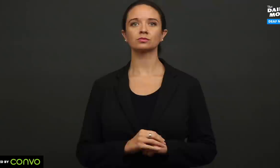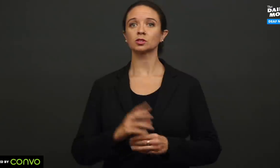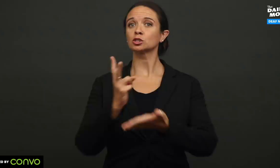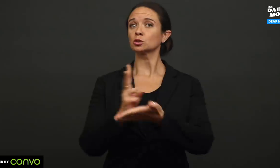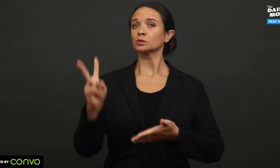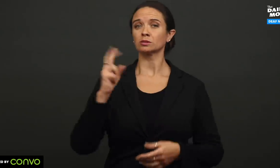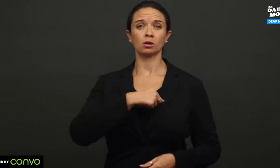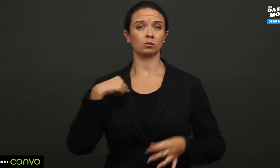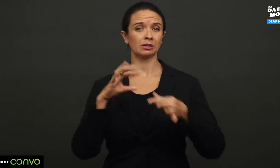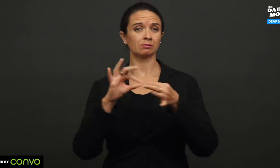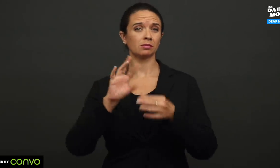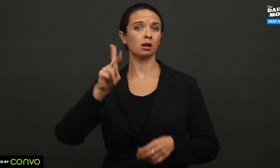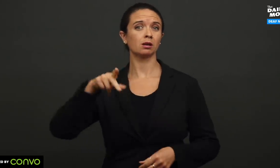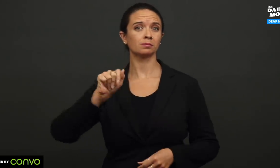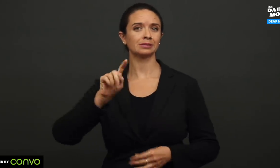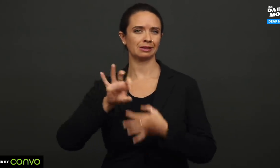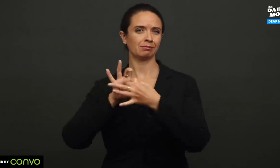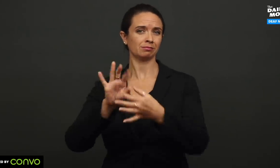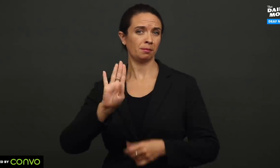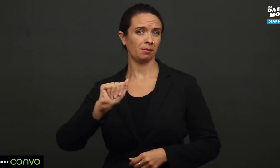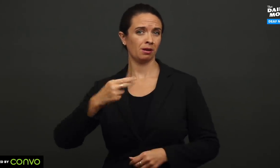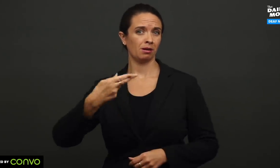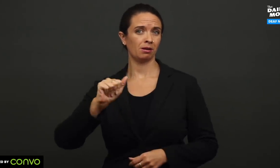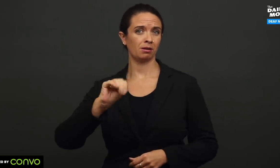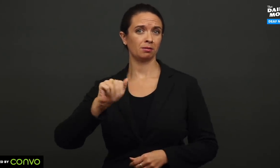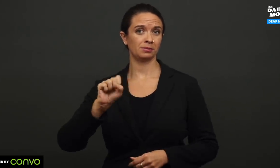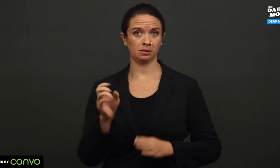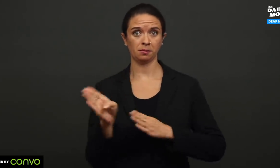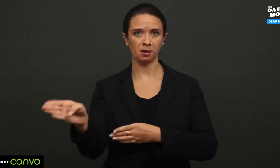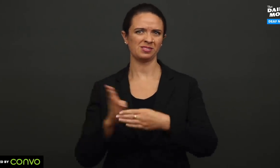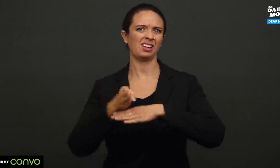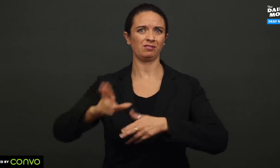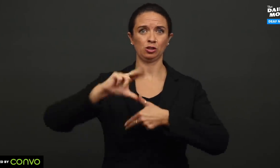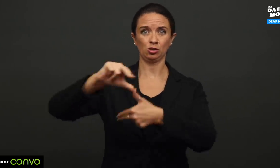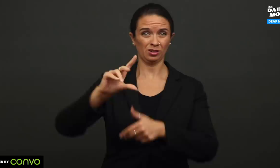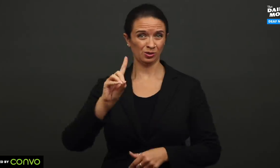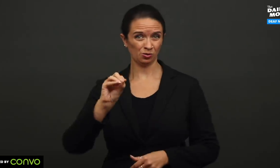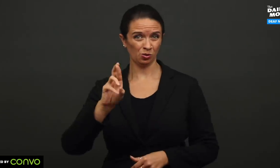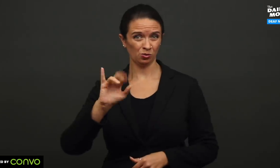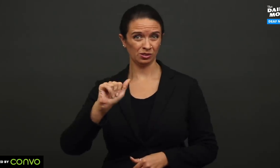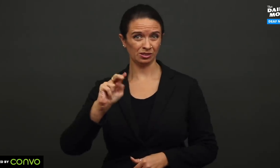Two weeks ago we shared an update related with Bahamas after Hurricane Dorian.